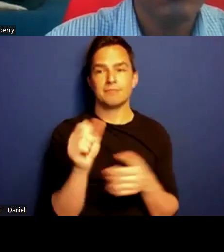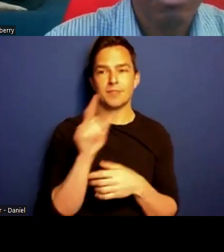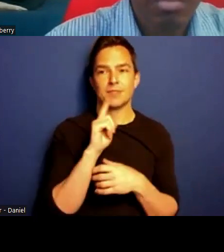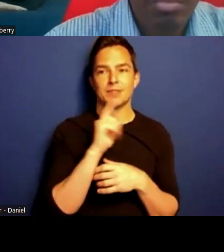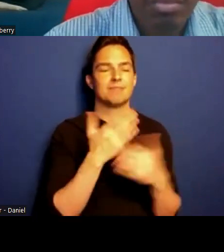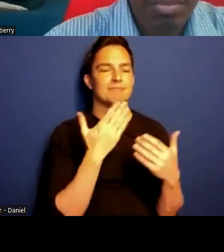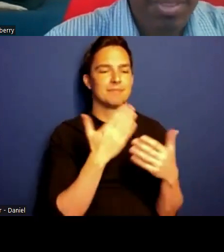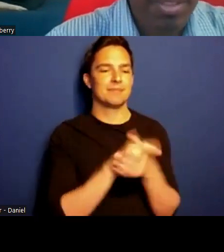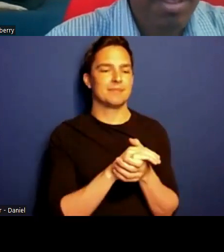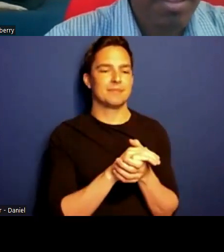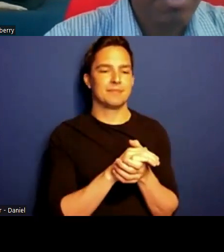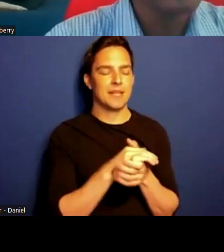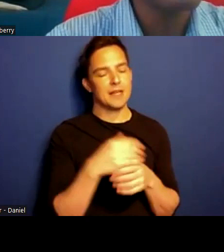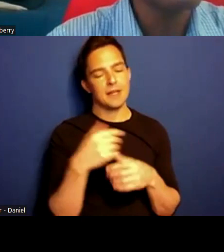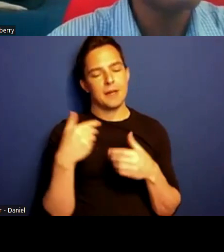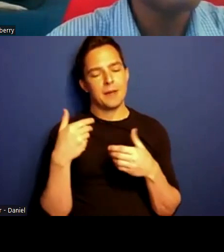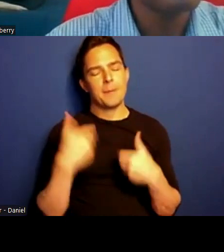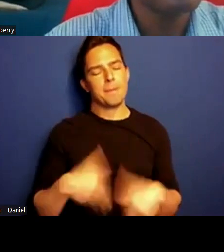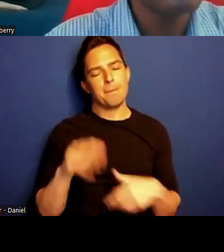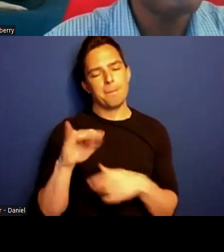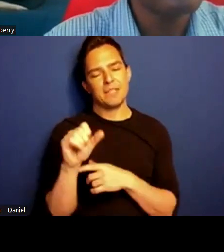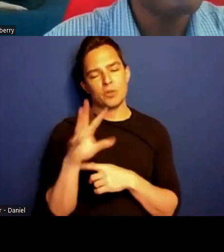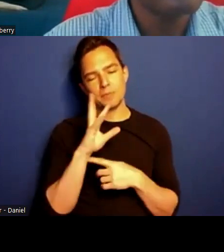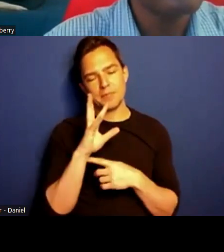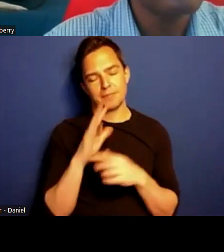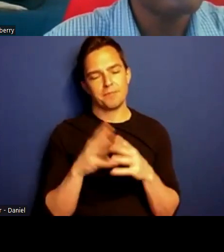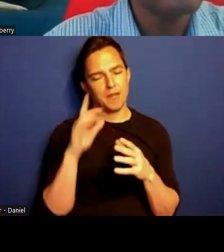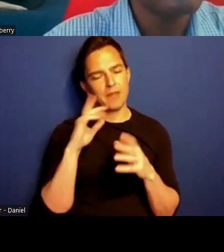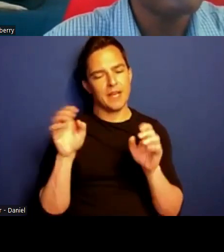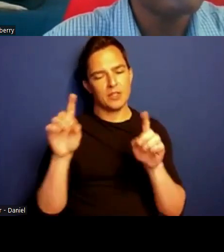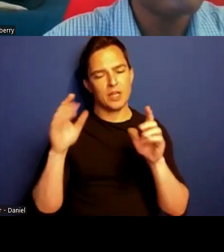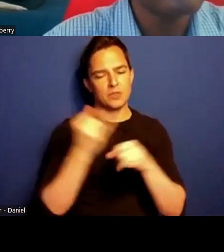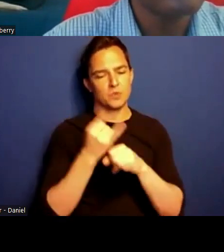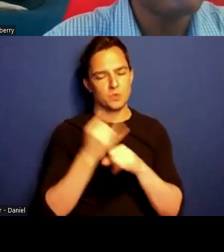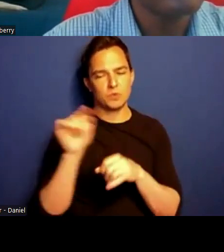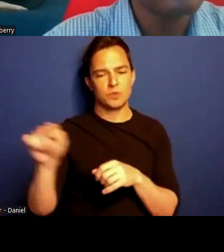(Miso Kwak) This is Miso speaking. You know, I think educational institutions have a huge role to play